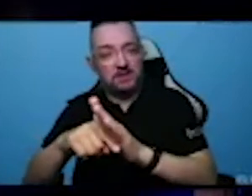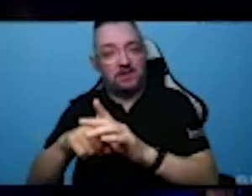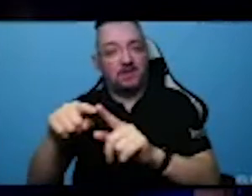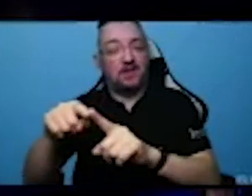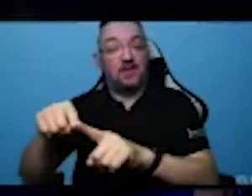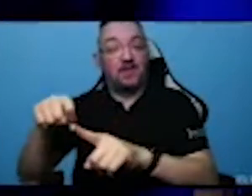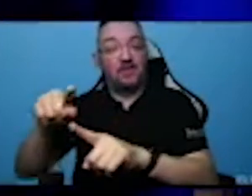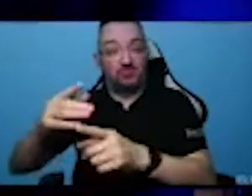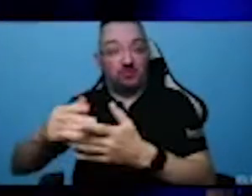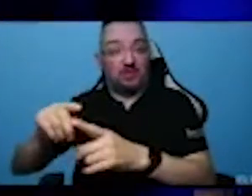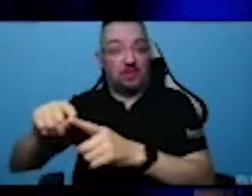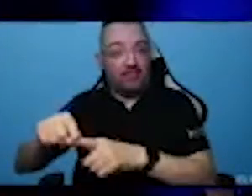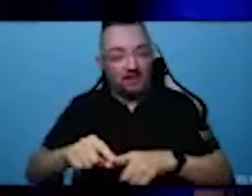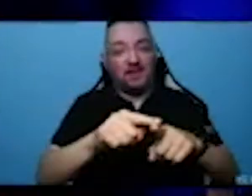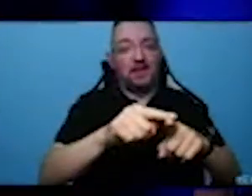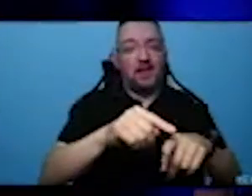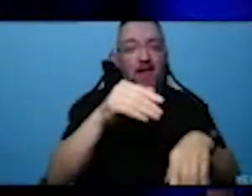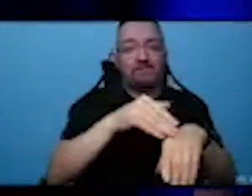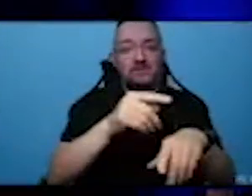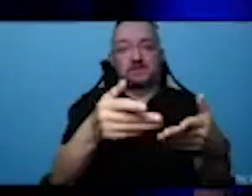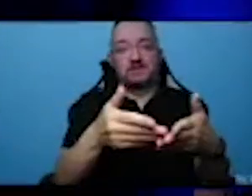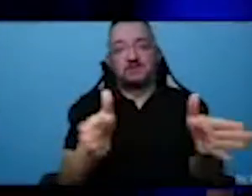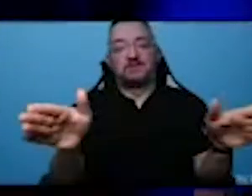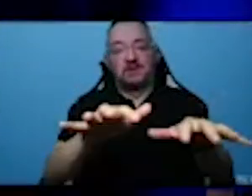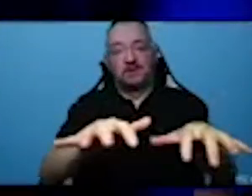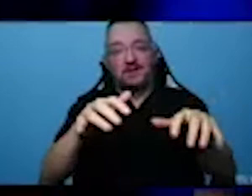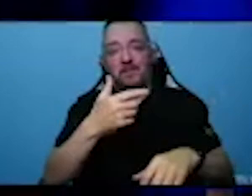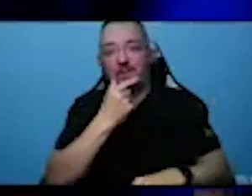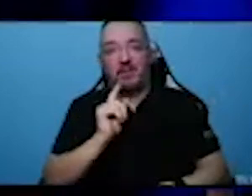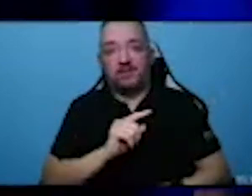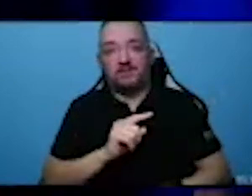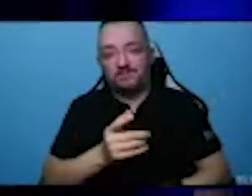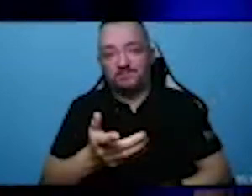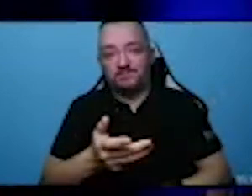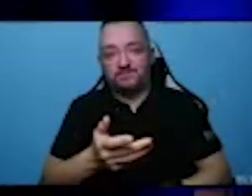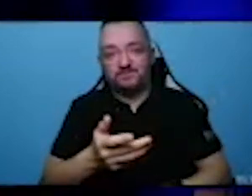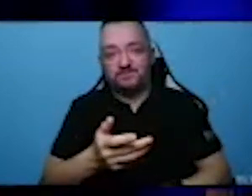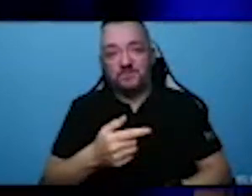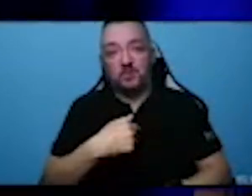So we need to better embed public participation methods that are genuine.